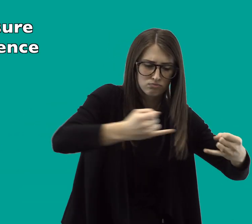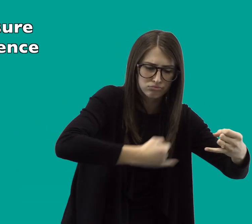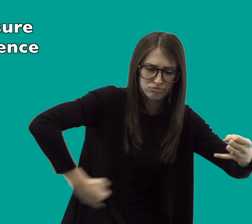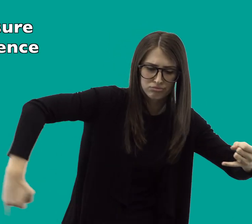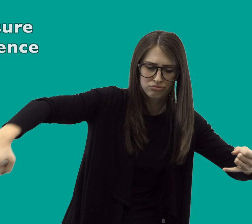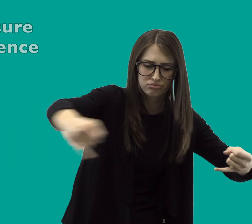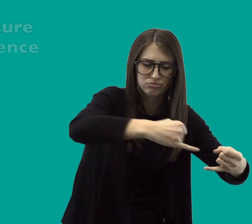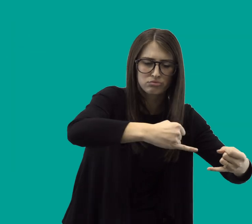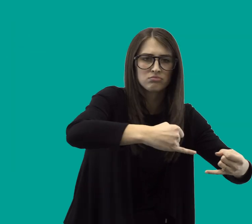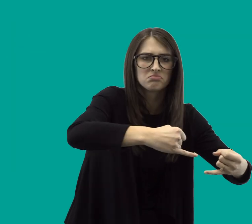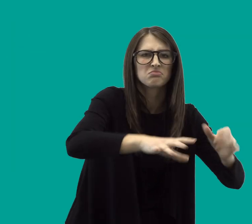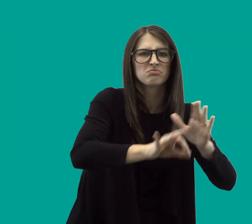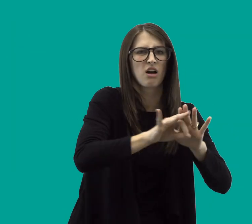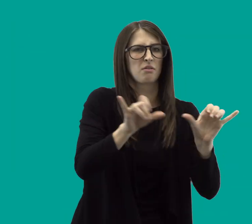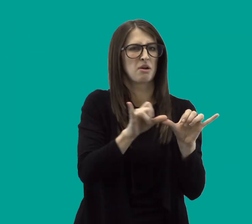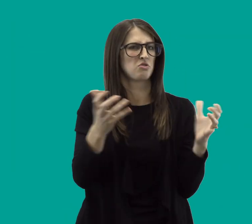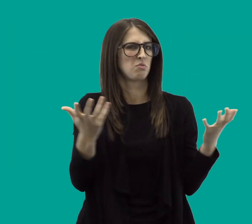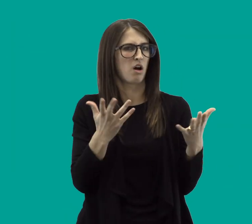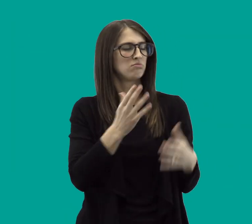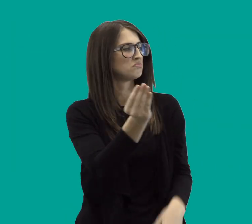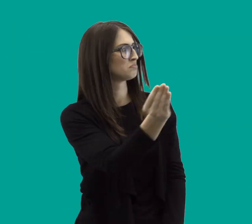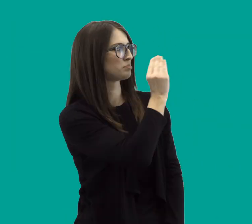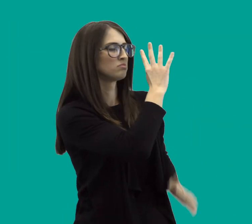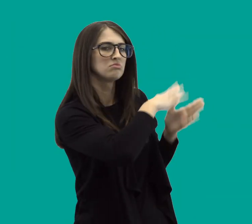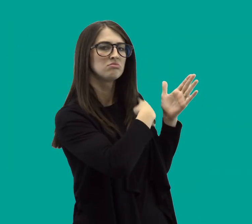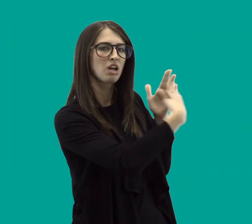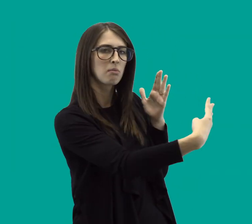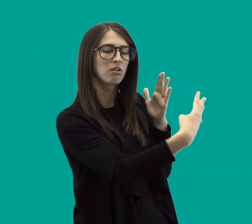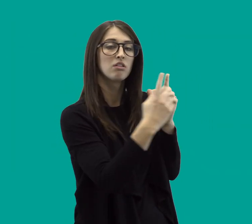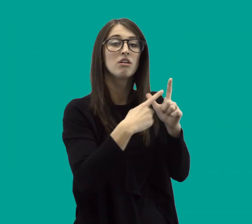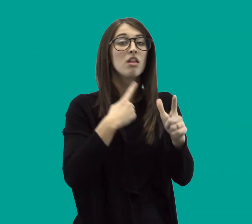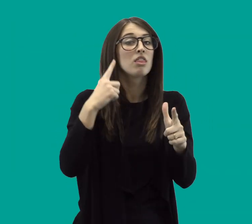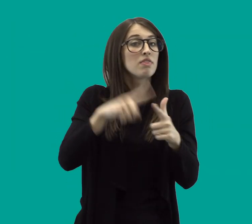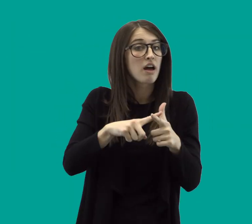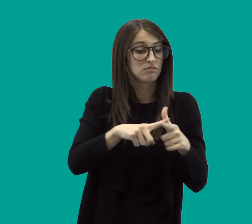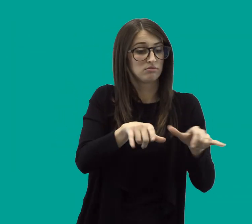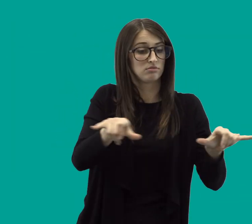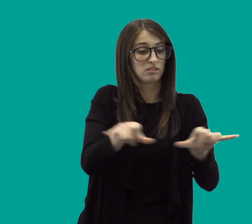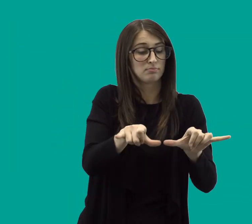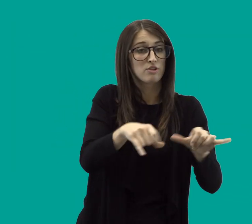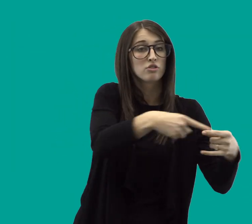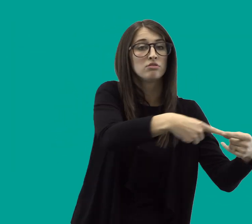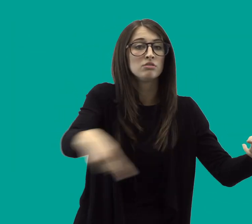We document the circumference on a projected chart then we measure the diameter